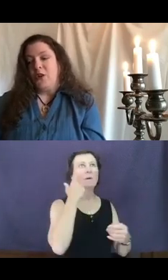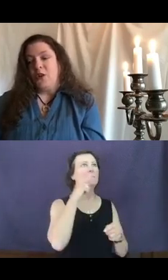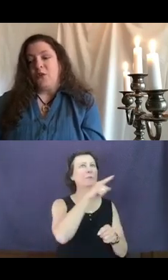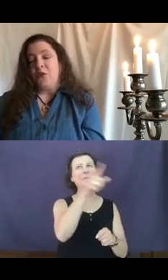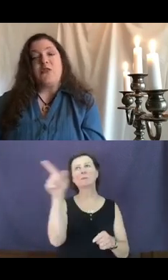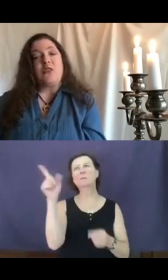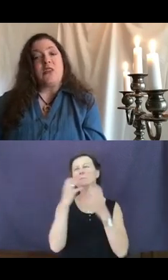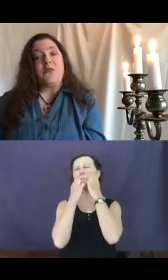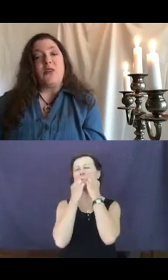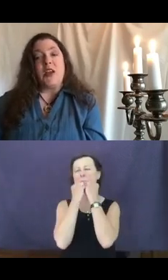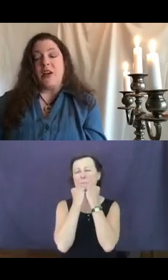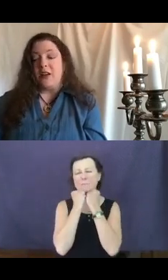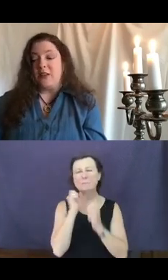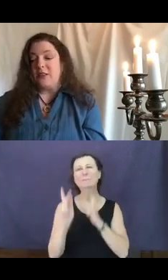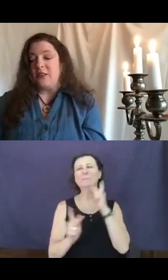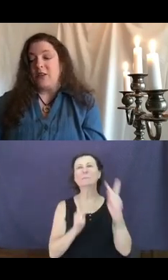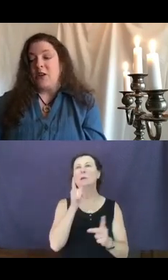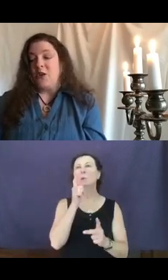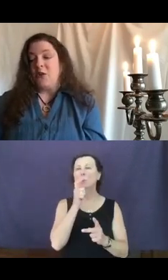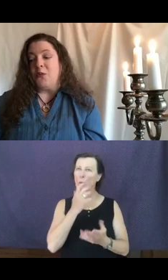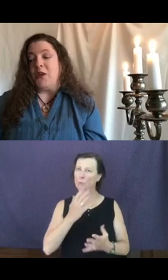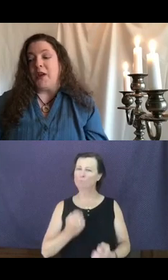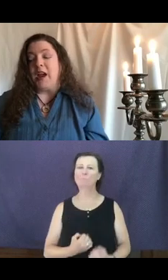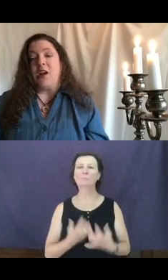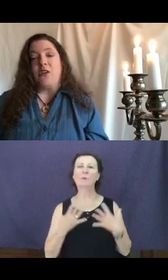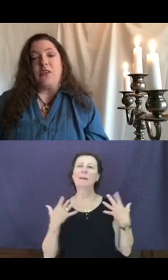who graciously forgive us when we have erred